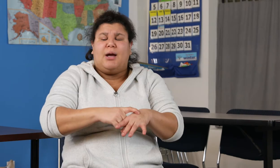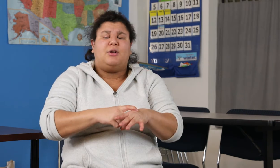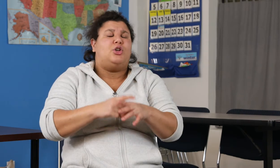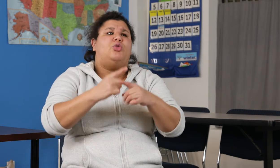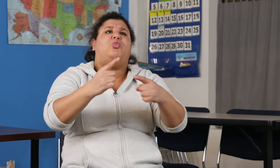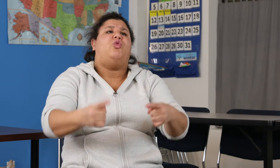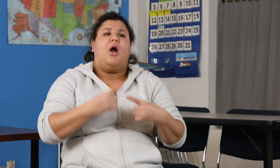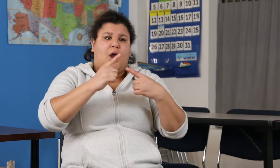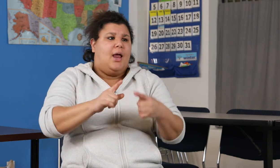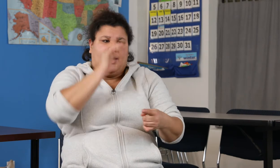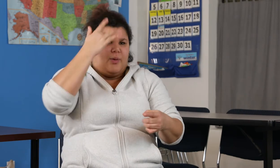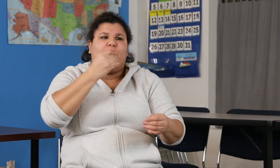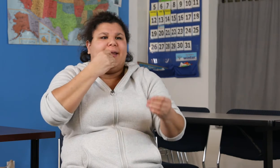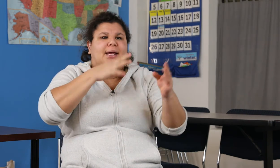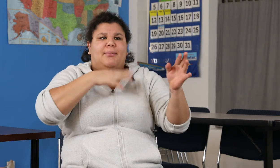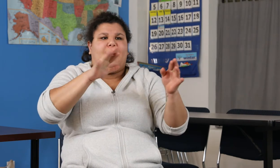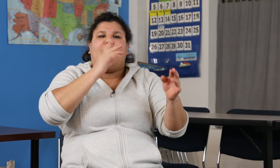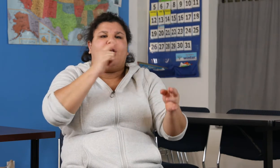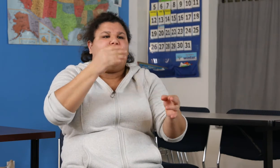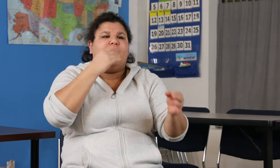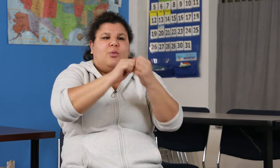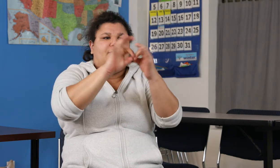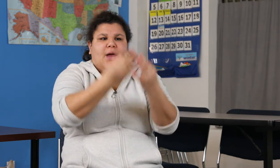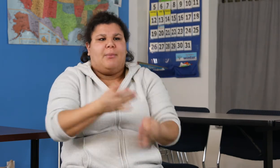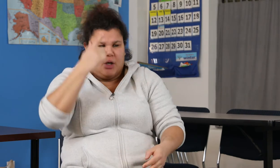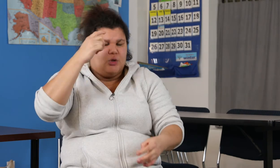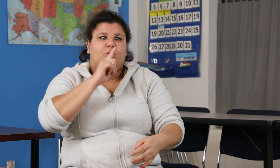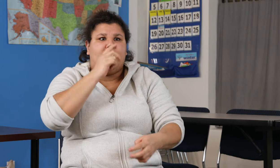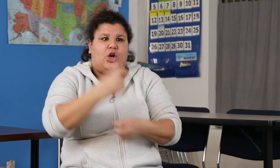It's why I didn't eat meals with my family. It’s just really hard.